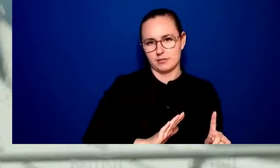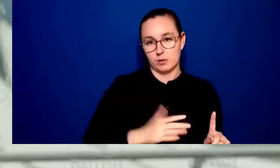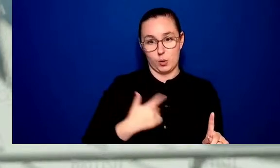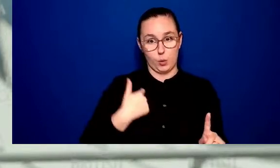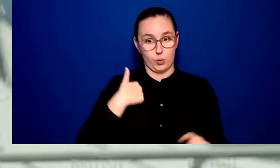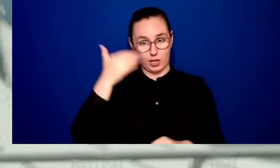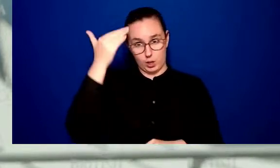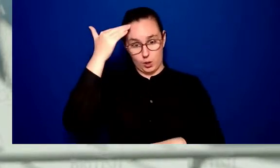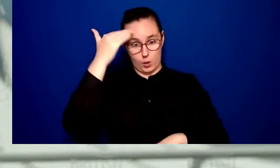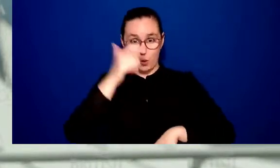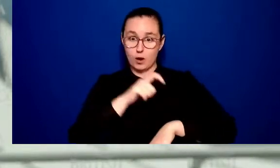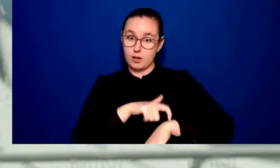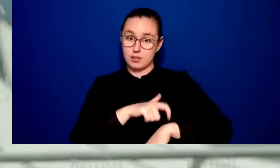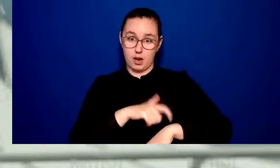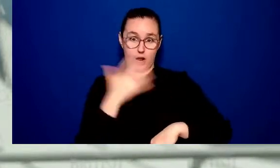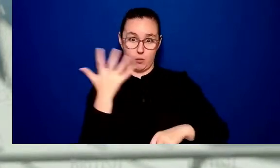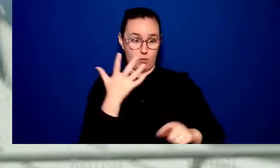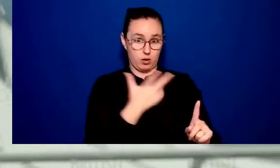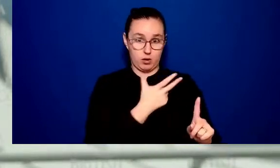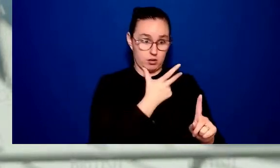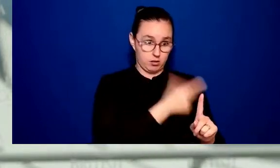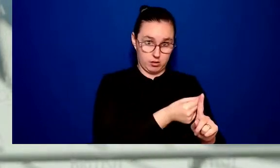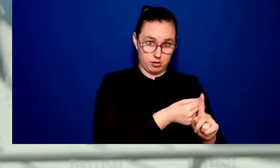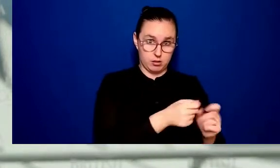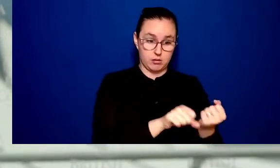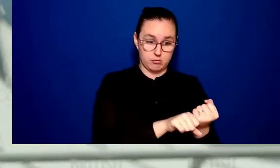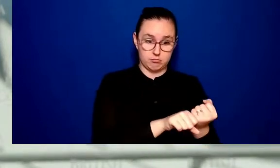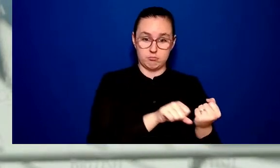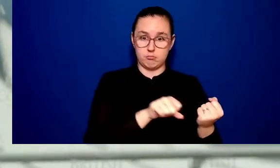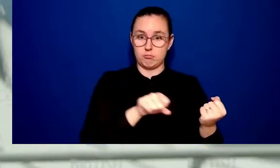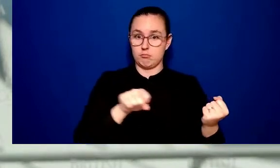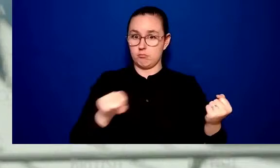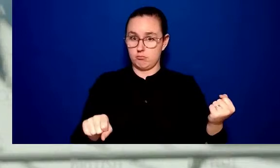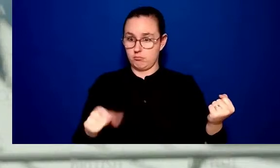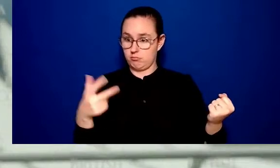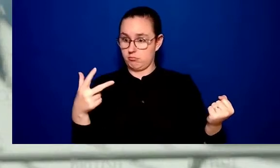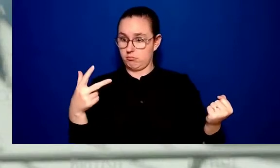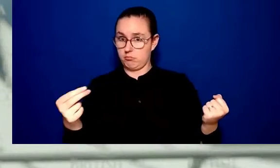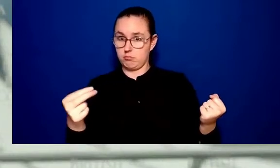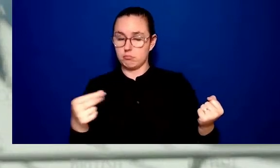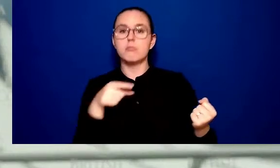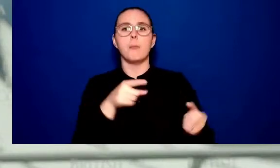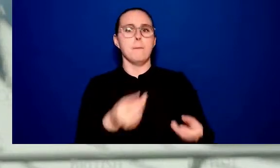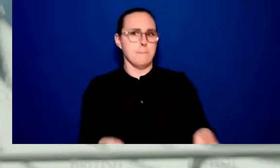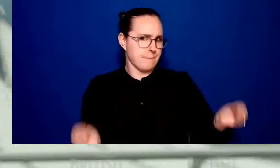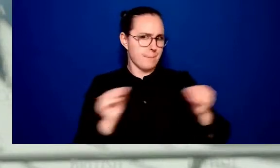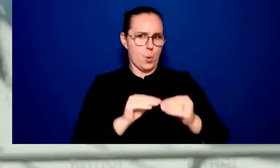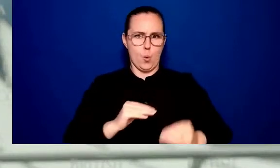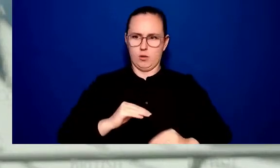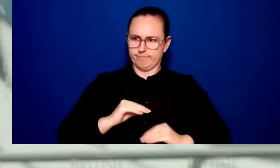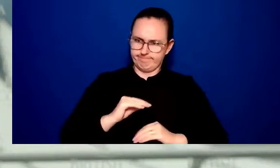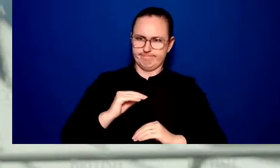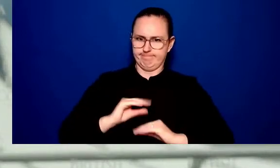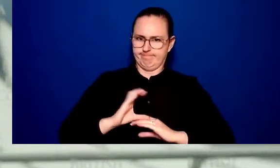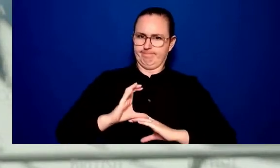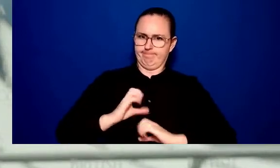have a stronger, longer lasting effect. And we're now seeing